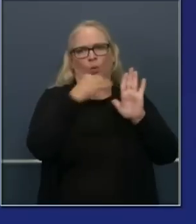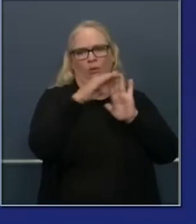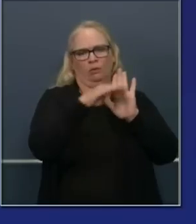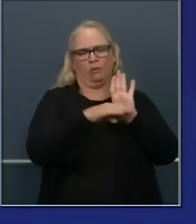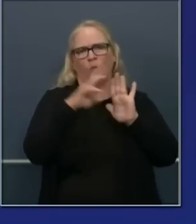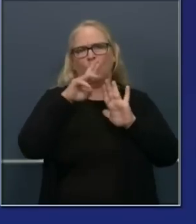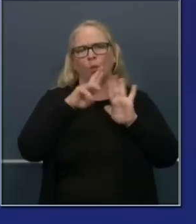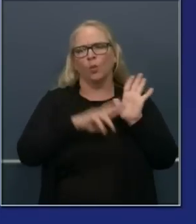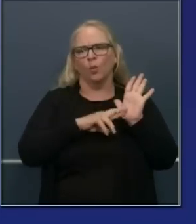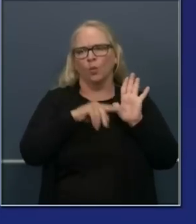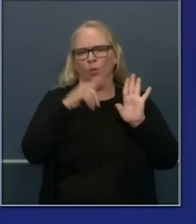TO BE ABLE TO DO THEIR WORK OUTDOORS.